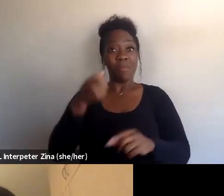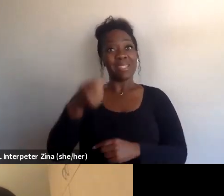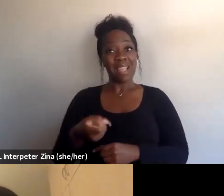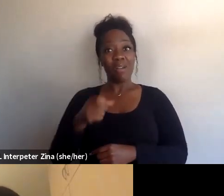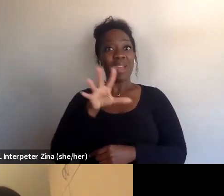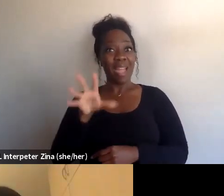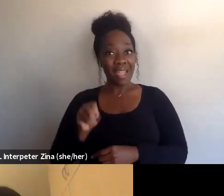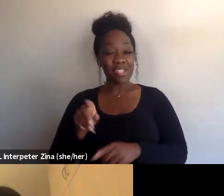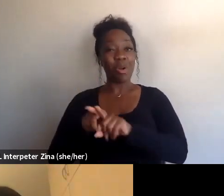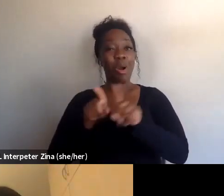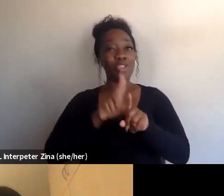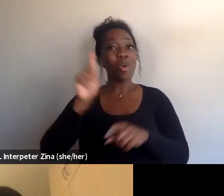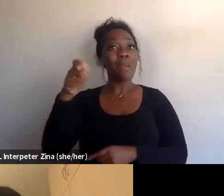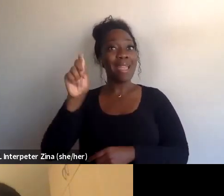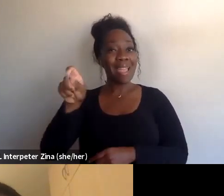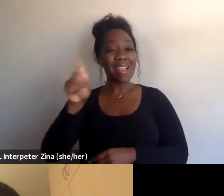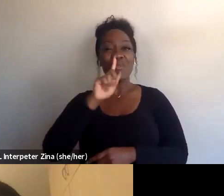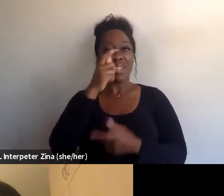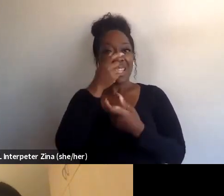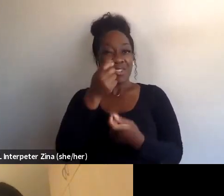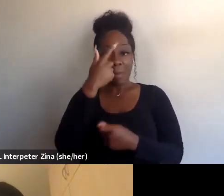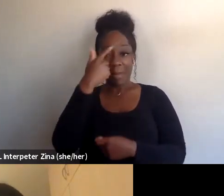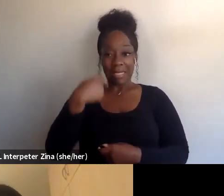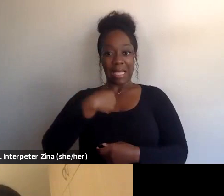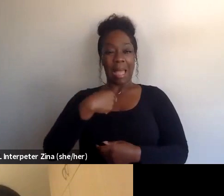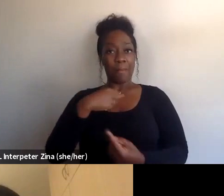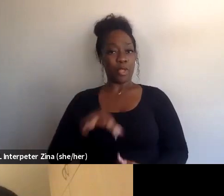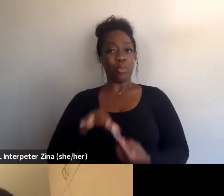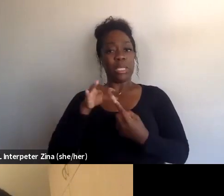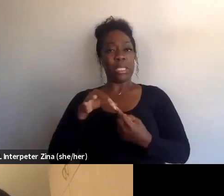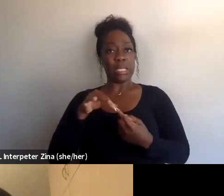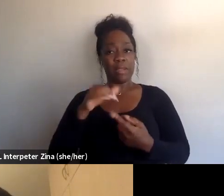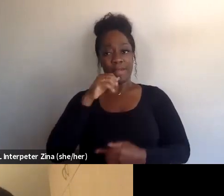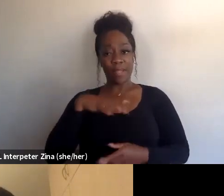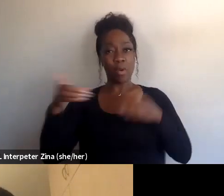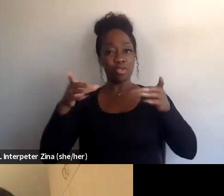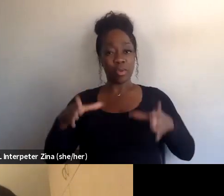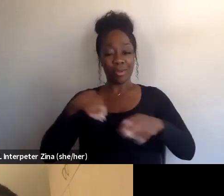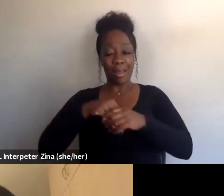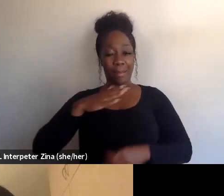being female director in my space and sphere. So can you talk a little bit about sort of how you got